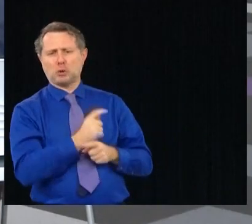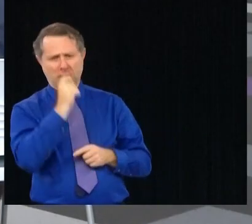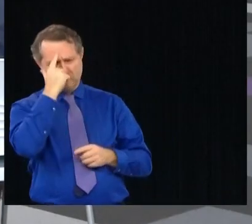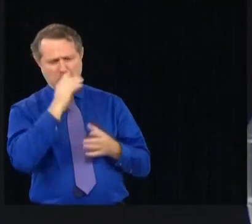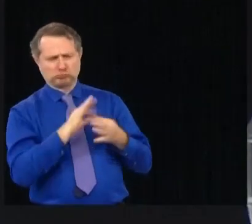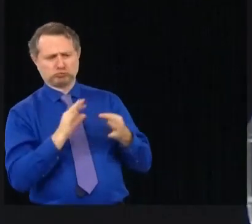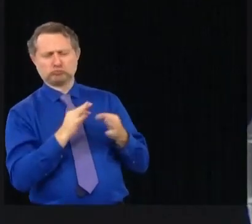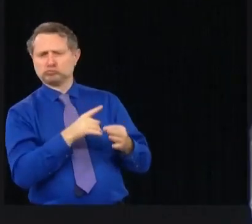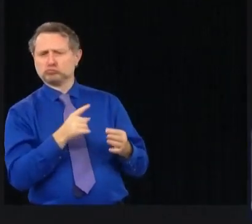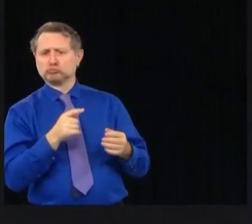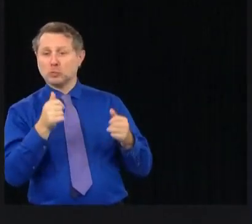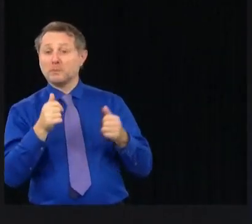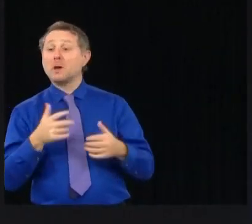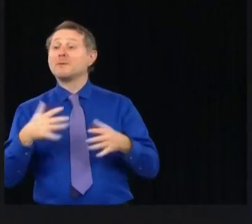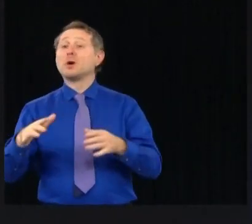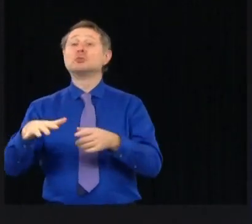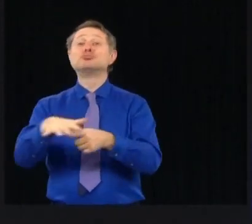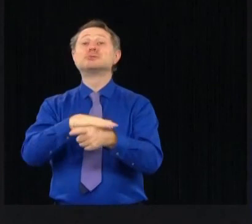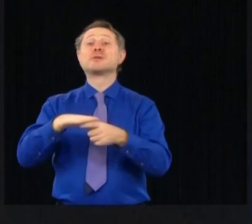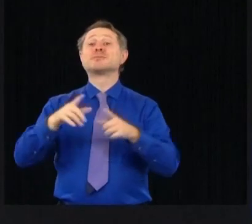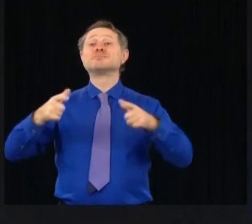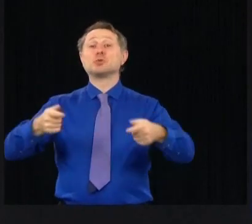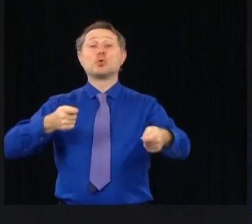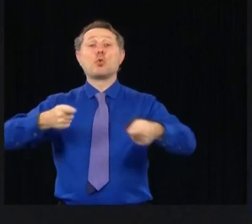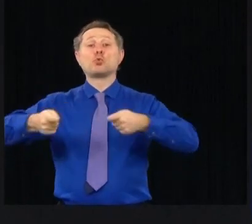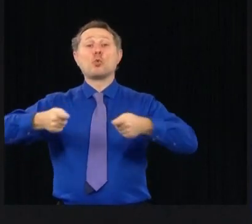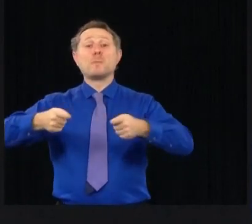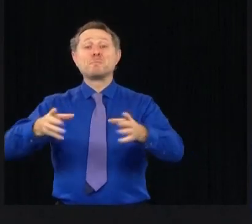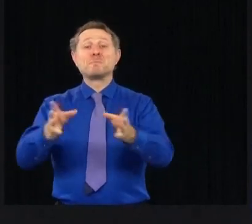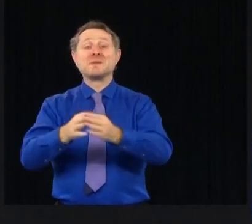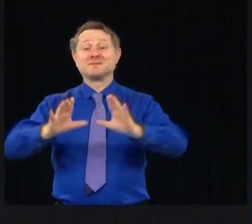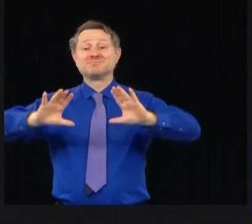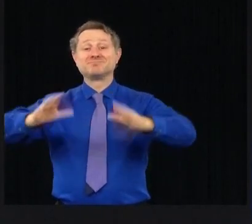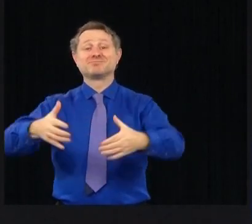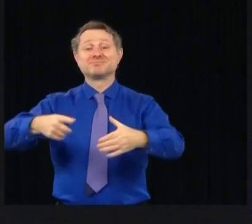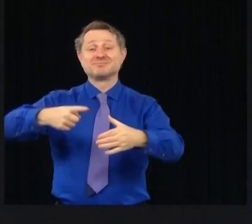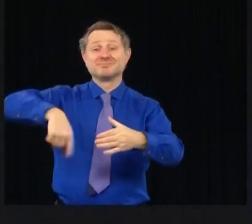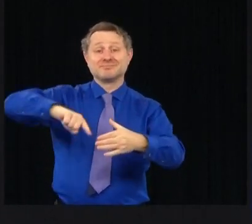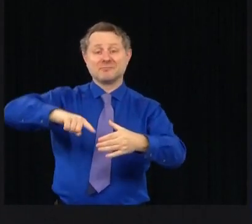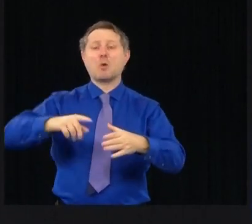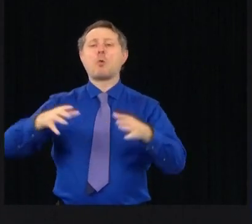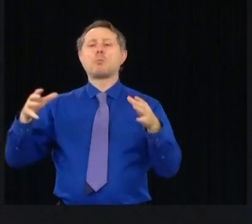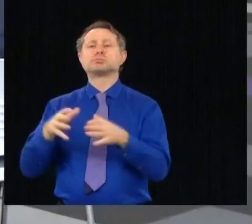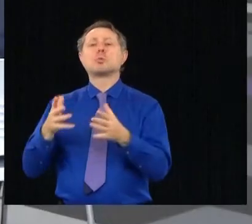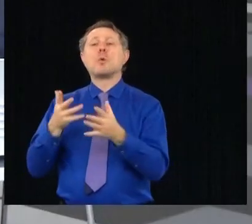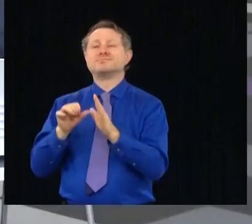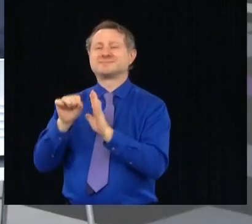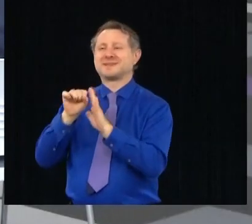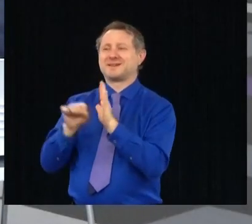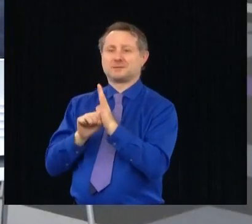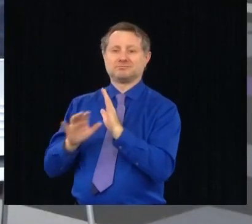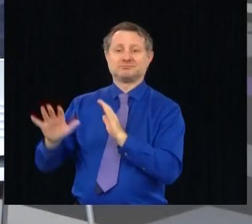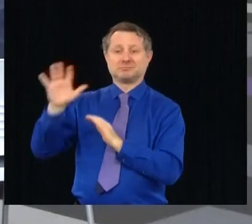NO, THAT'S CORRECT, AND WE POSTED IT AS YOU NOTED LAST NIGHT. TODAY WE'RE DOING OUR REGIONAL CONTROL MEETINGS WITH THE STATE